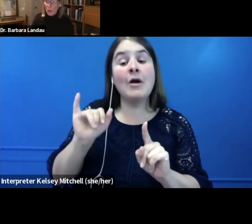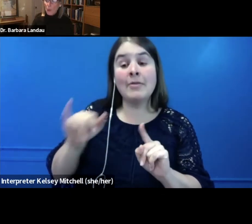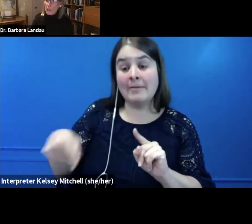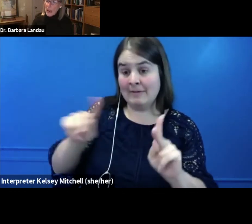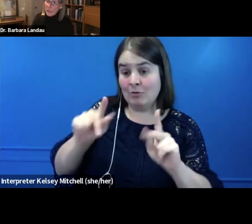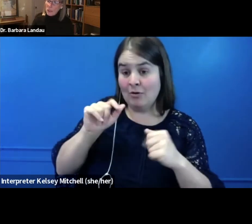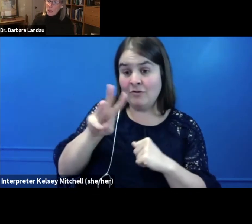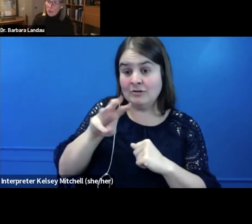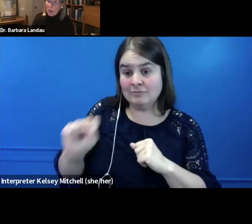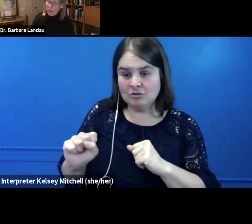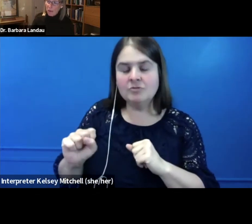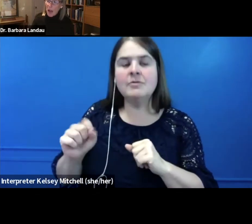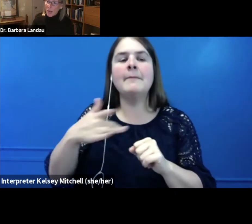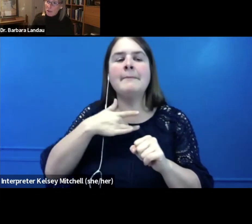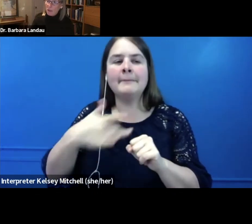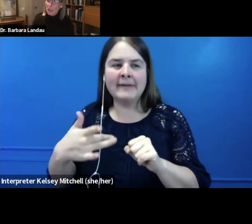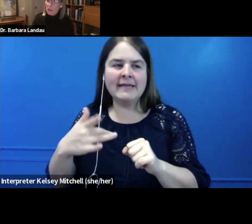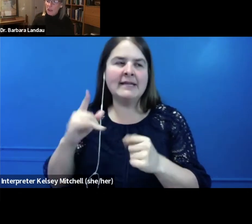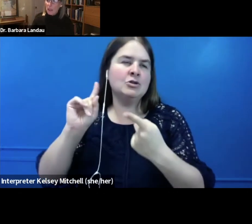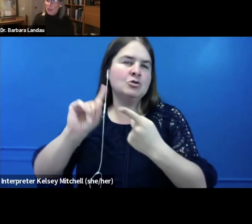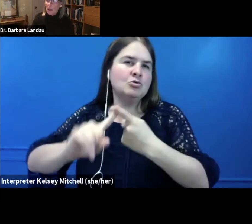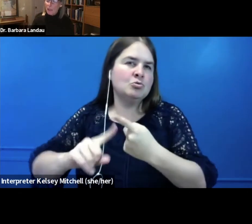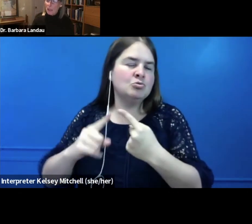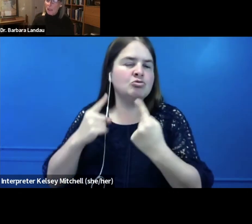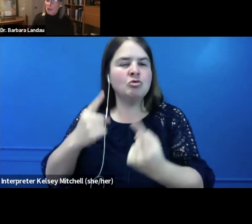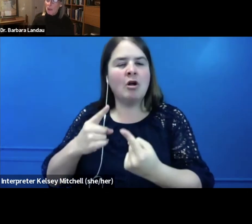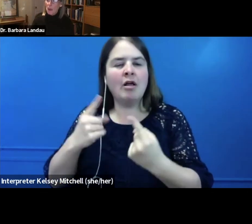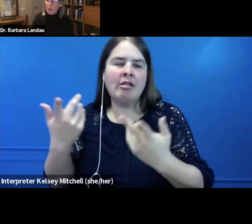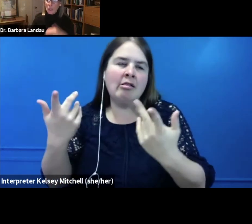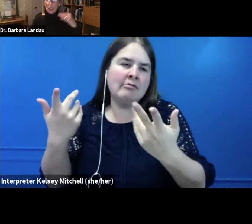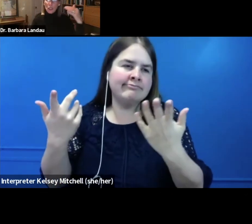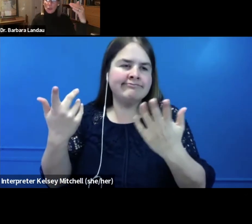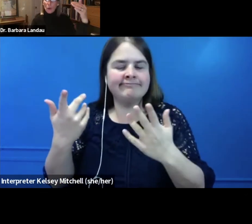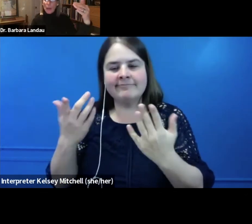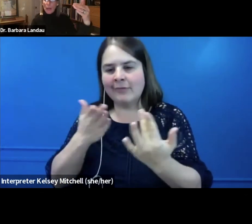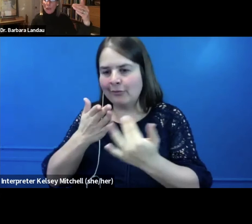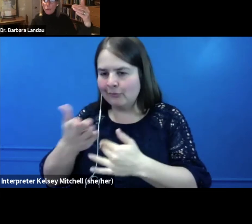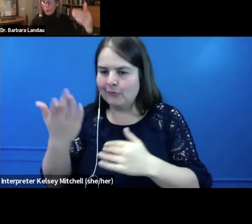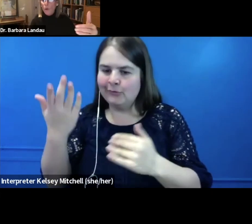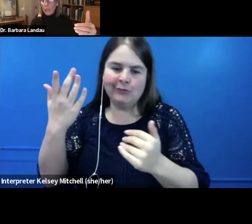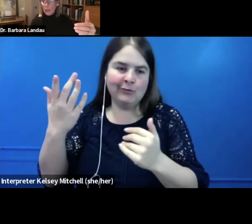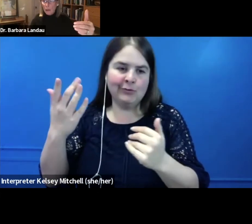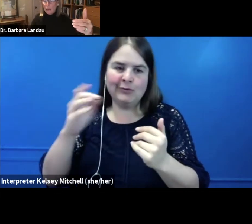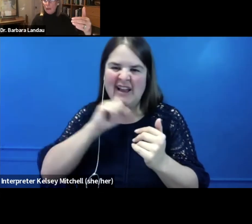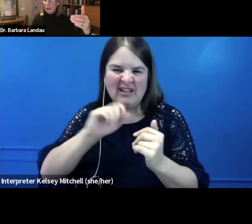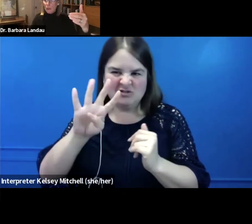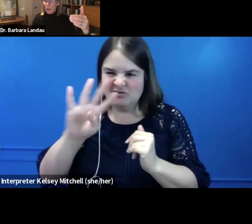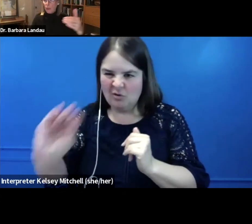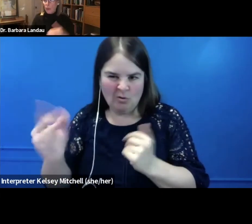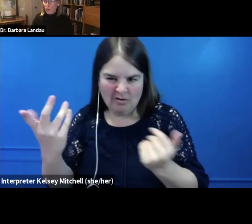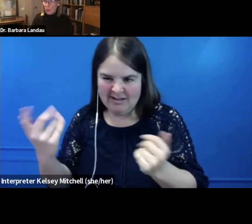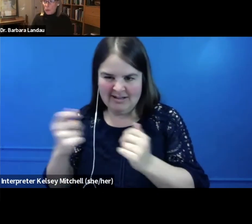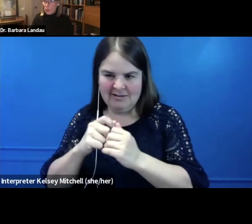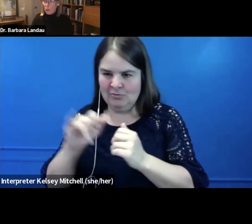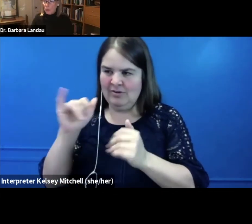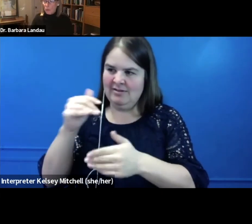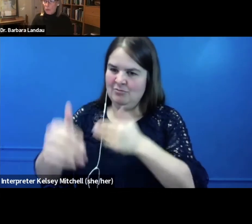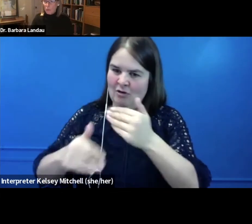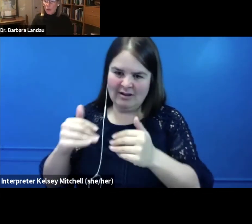which ends at about five in typically developing kids persists through age 40